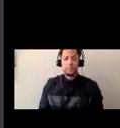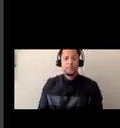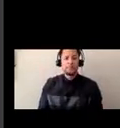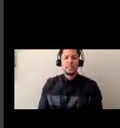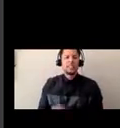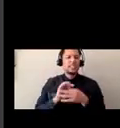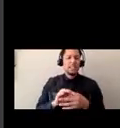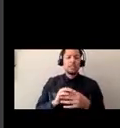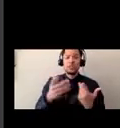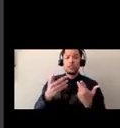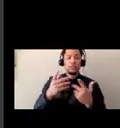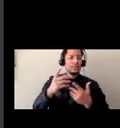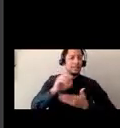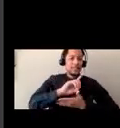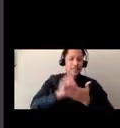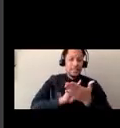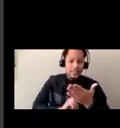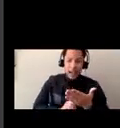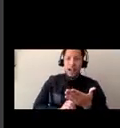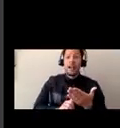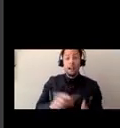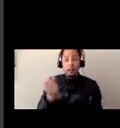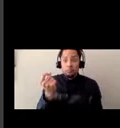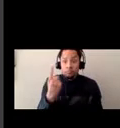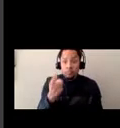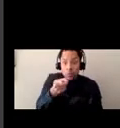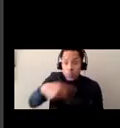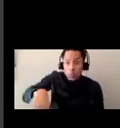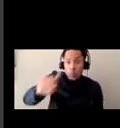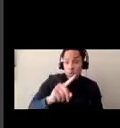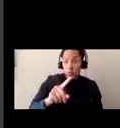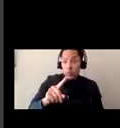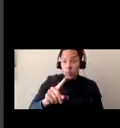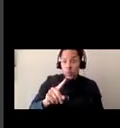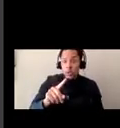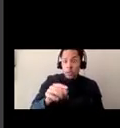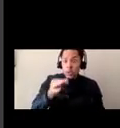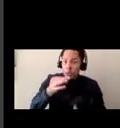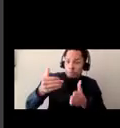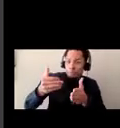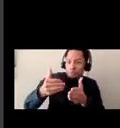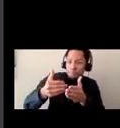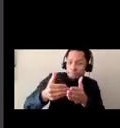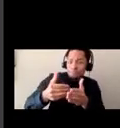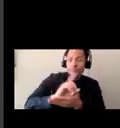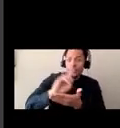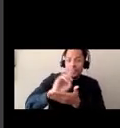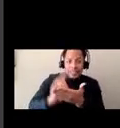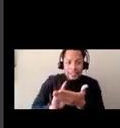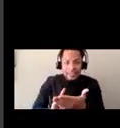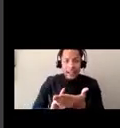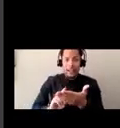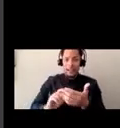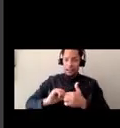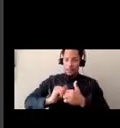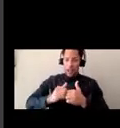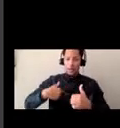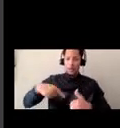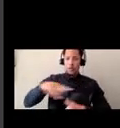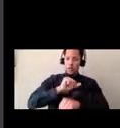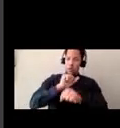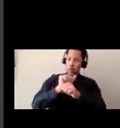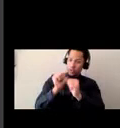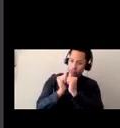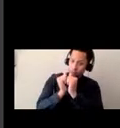And you are at the brink of designing what -- ways in which you'll work together for